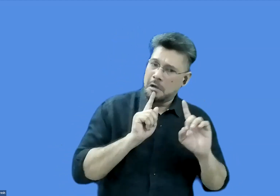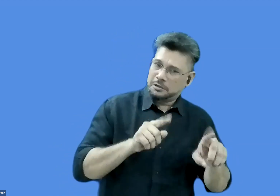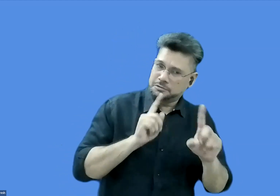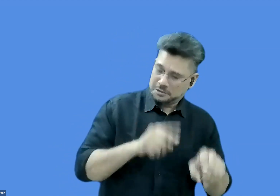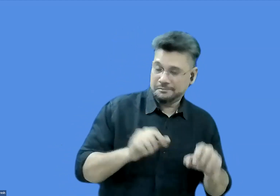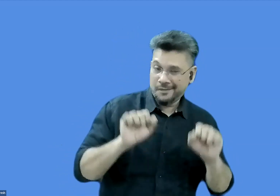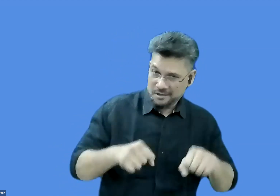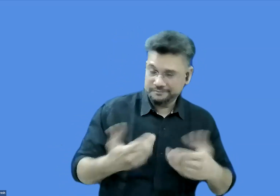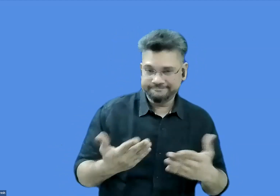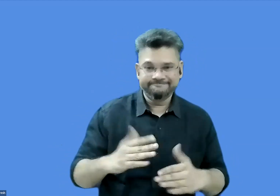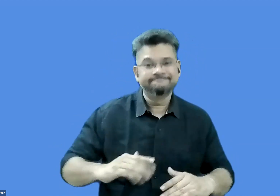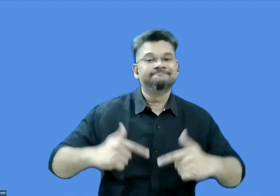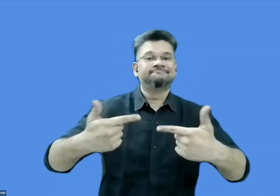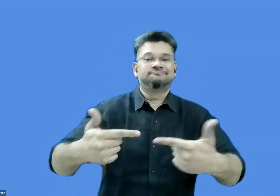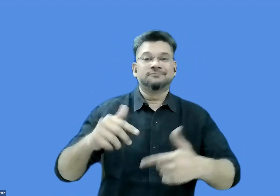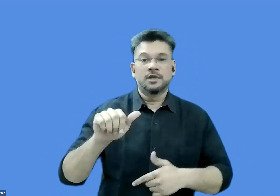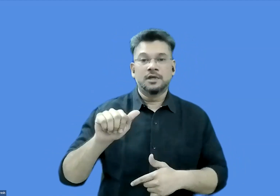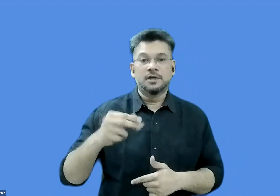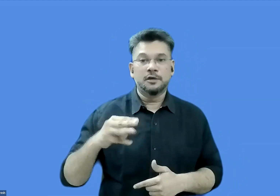over to Ahmed to look at the questions we have received, to try to answer